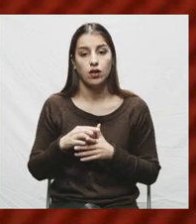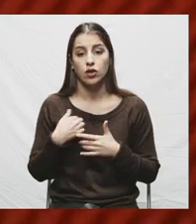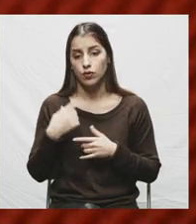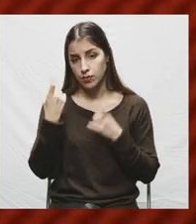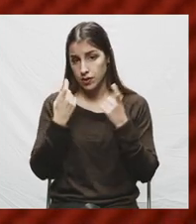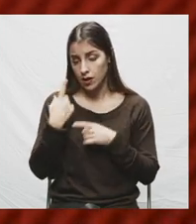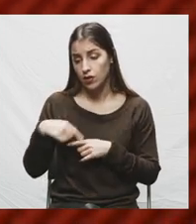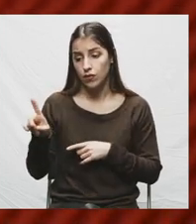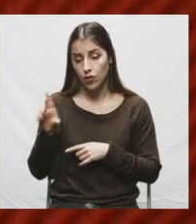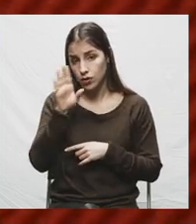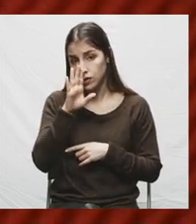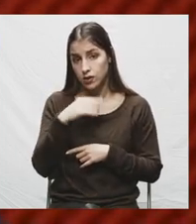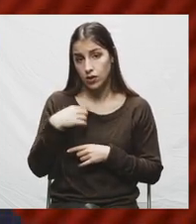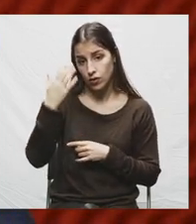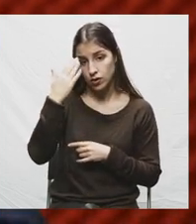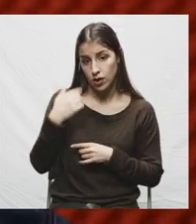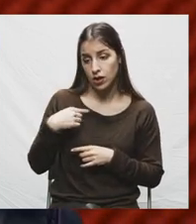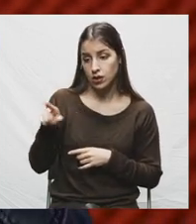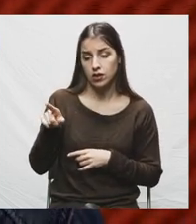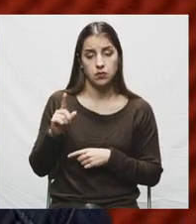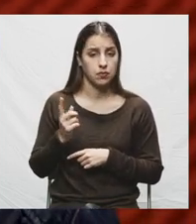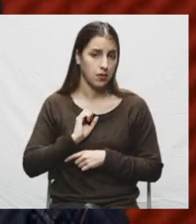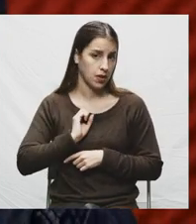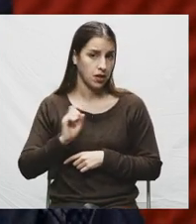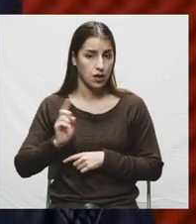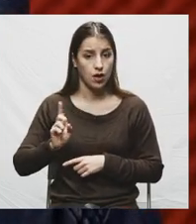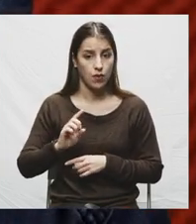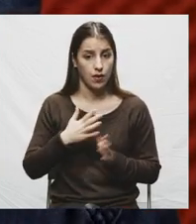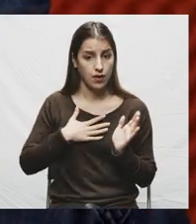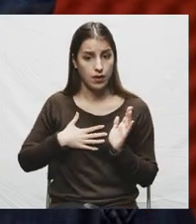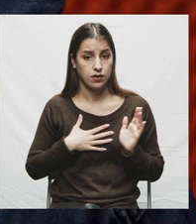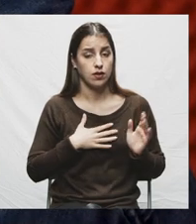And I thought, “I’m going and if I feel Dance is really not my thing,